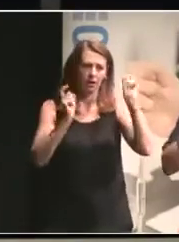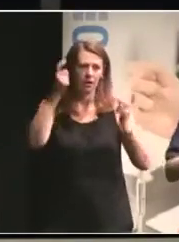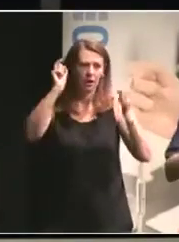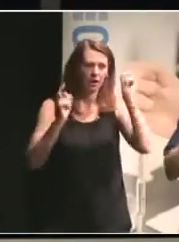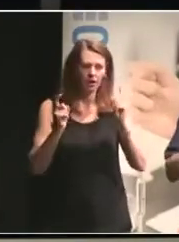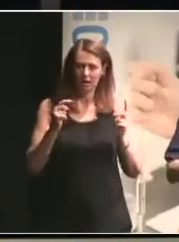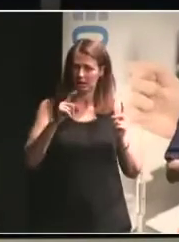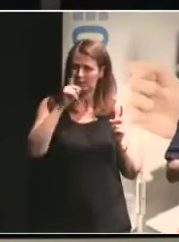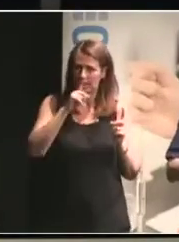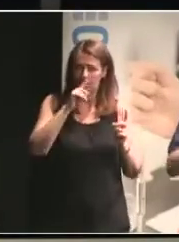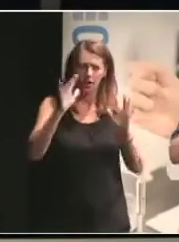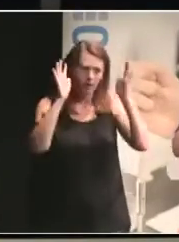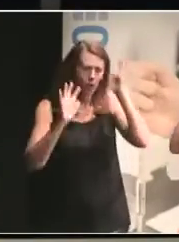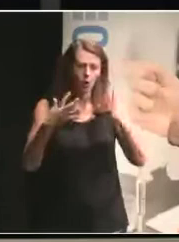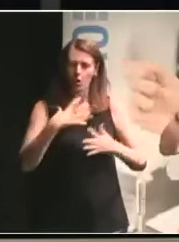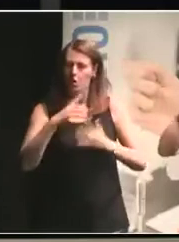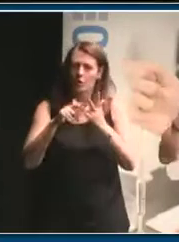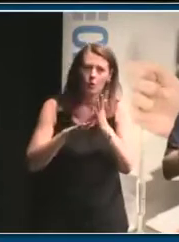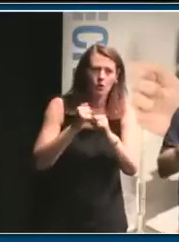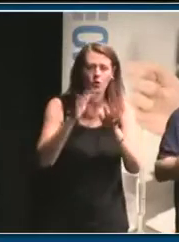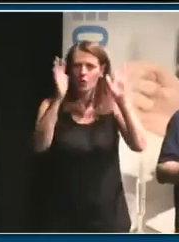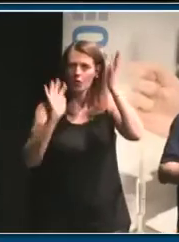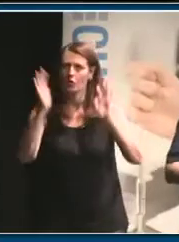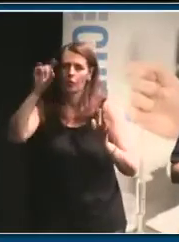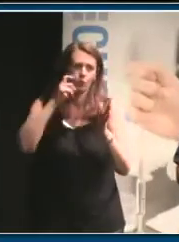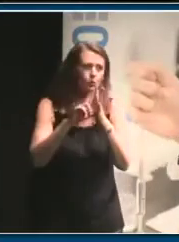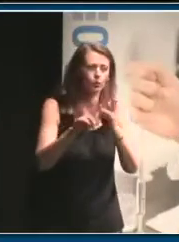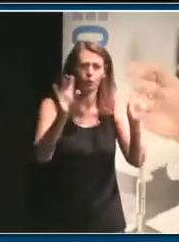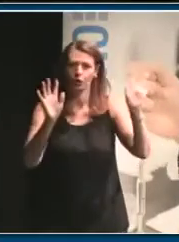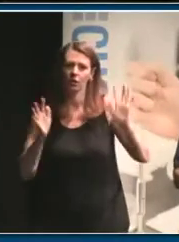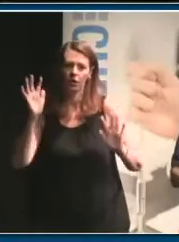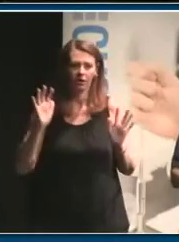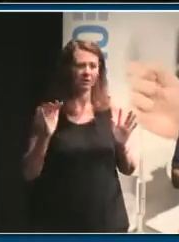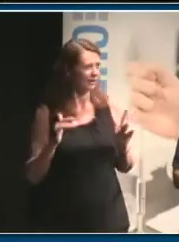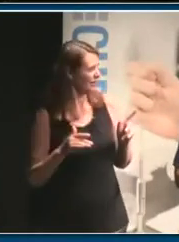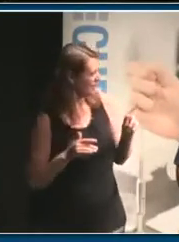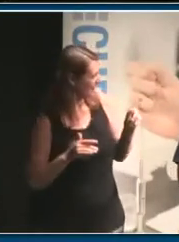sense of despair, like oh my goodness what are we going to do? And this is what we've got to avoid.